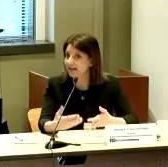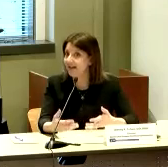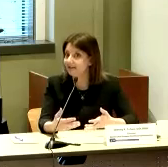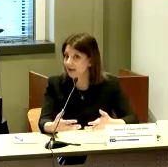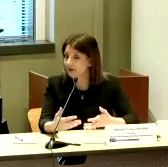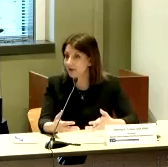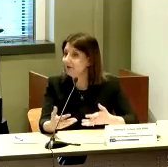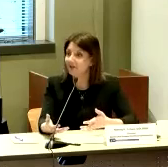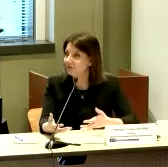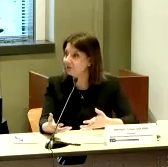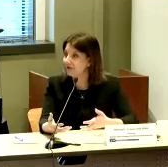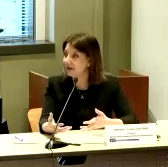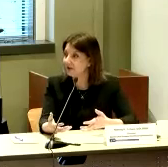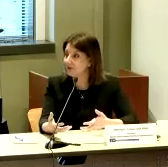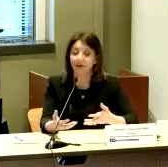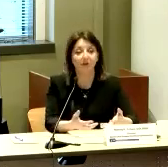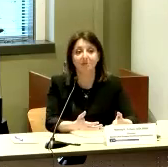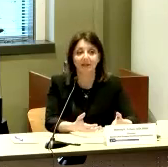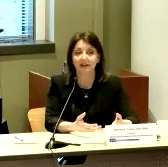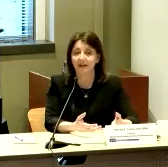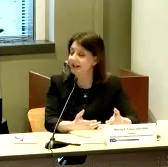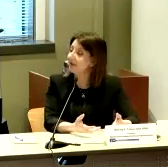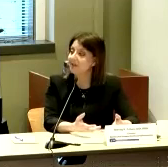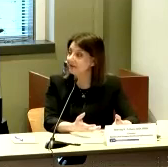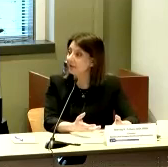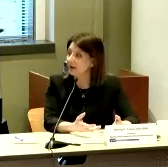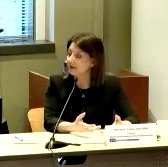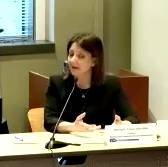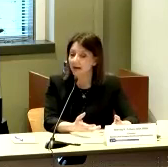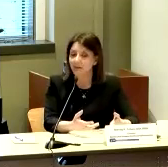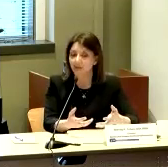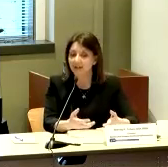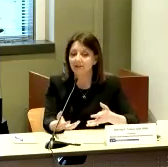the next threat could be a respiratory virus or it could be an environmental threat and we need